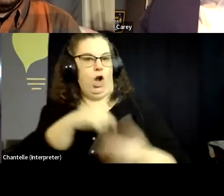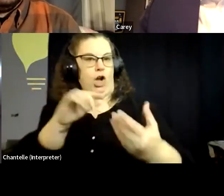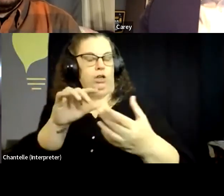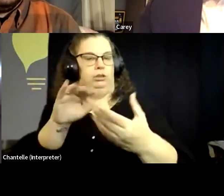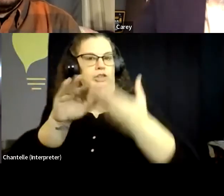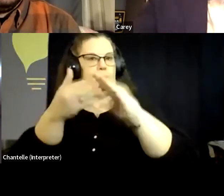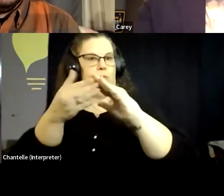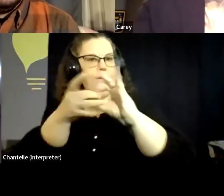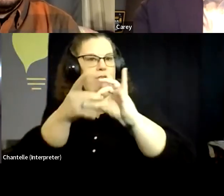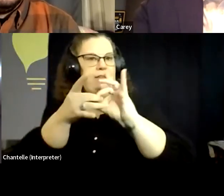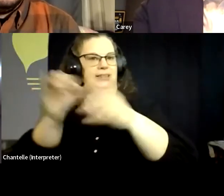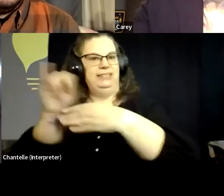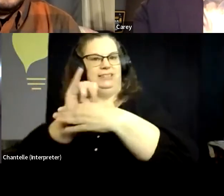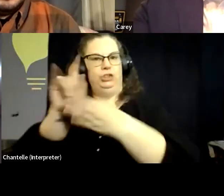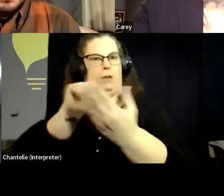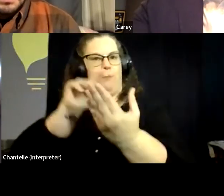launched an internship with Cardinal Ritter as well.